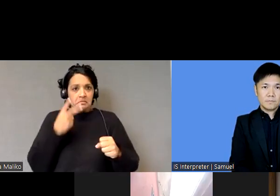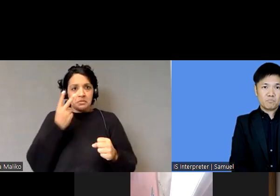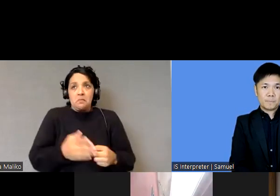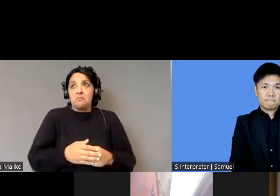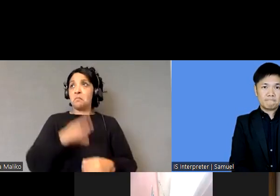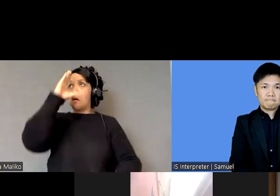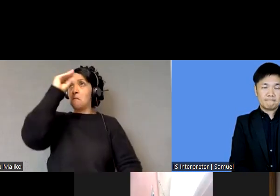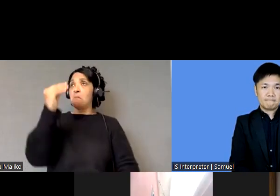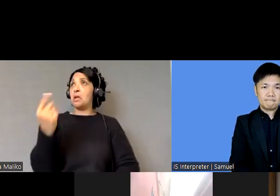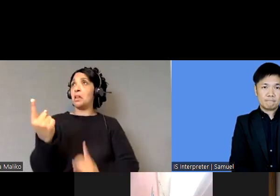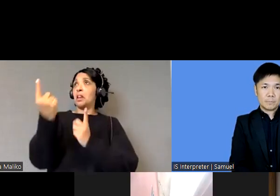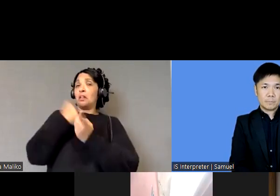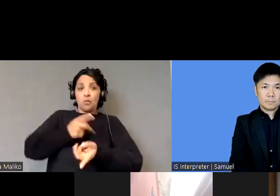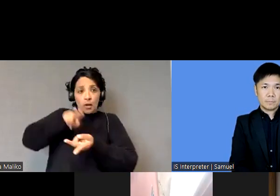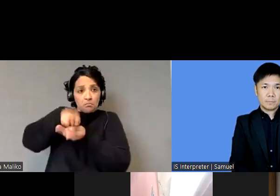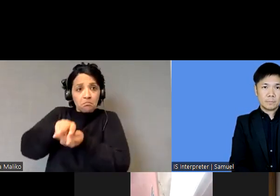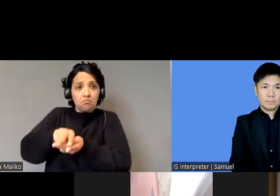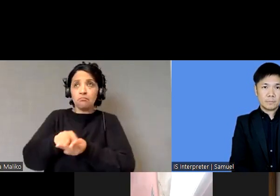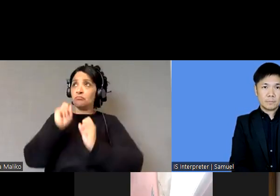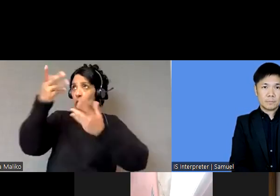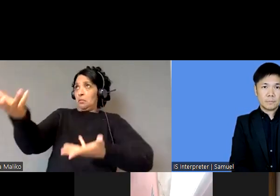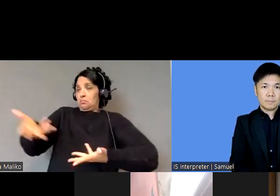who will come across them because they need a livelihood. They need something to survive.